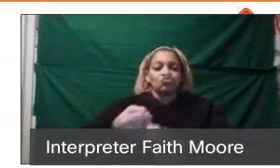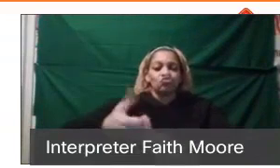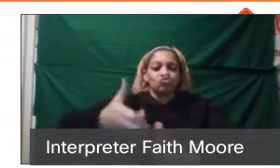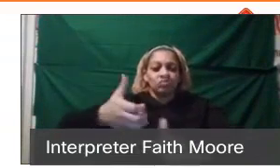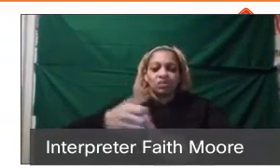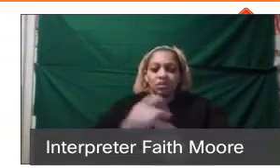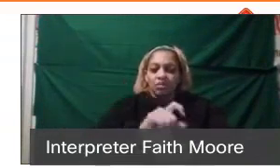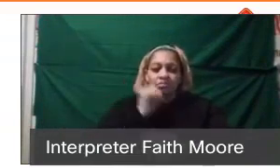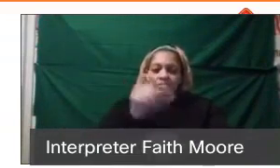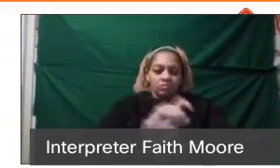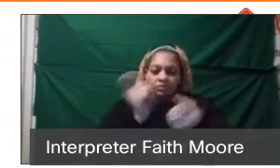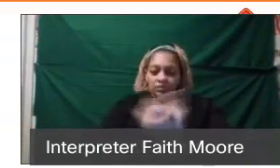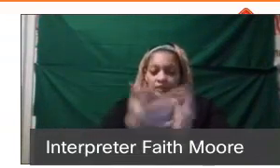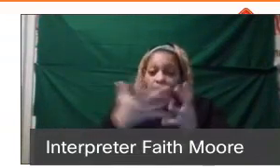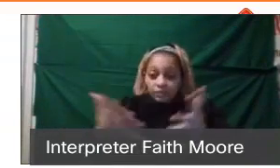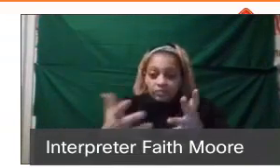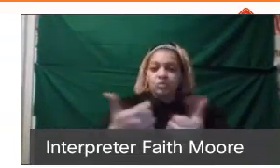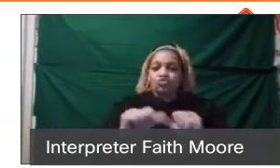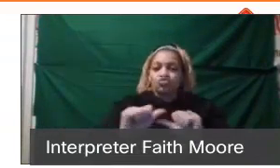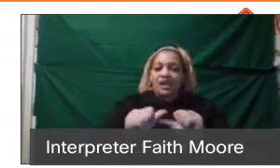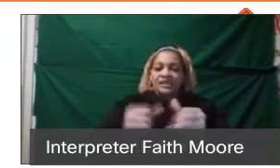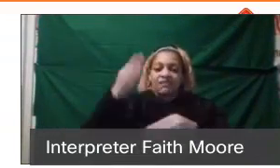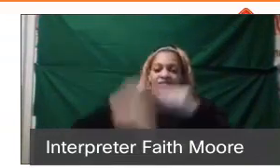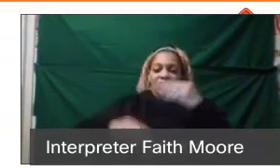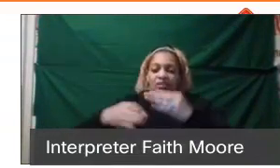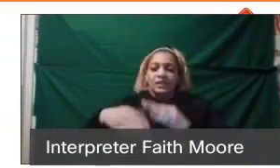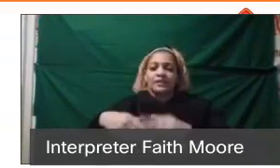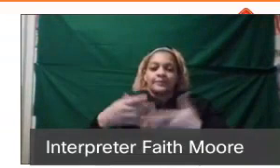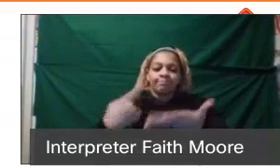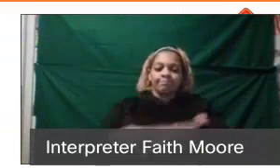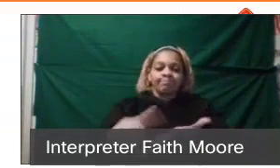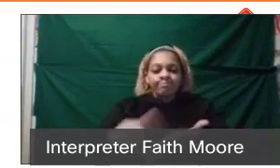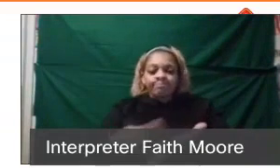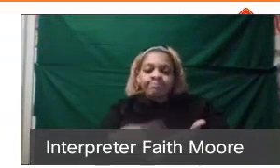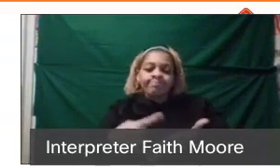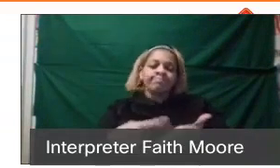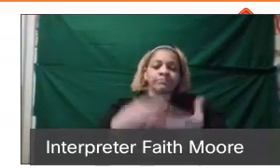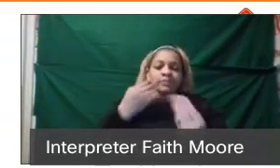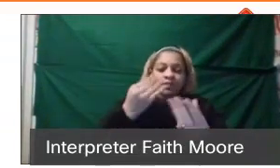So, we're currently just working to finalize the details, the barrier design and drainage in this area.